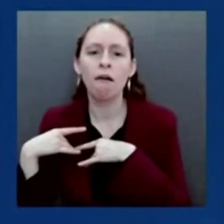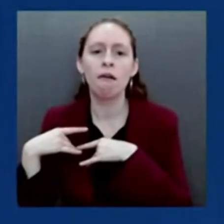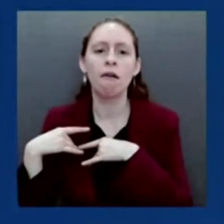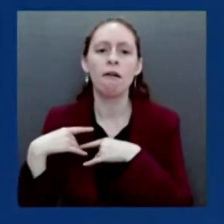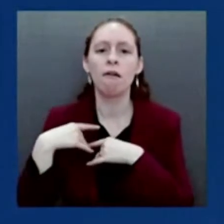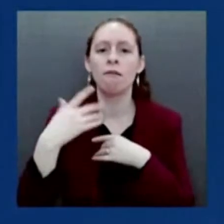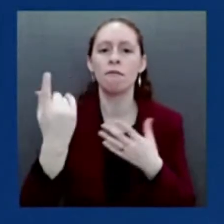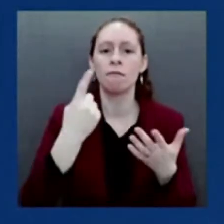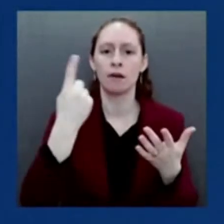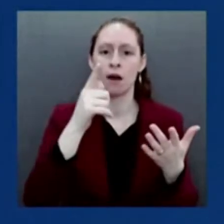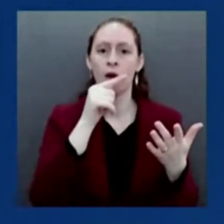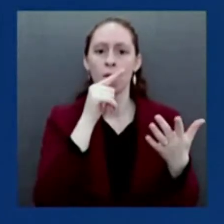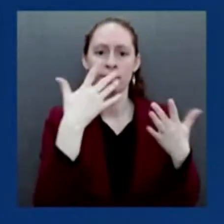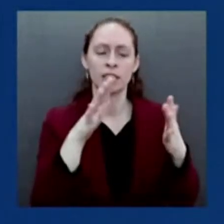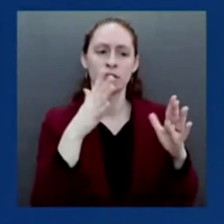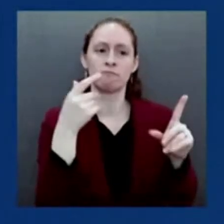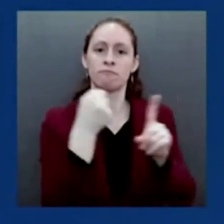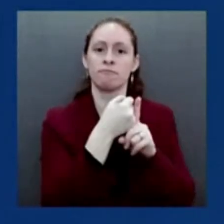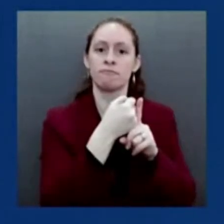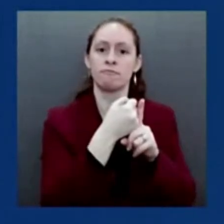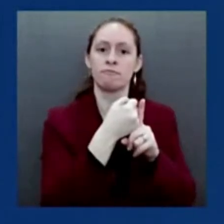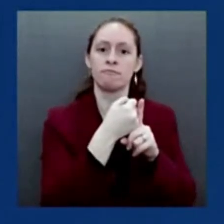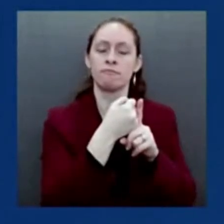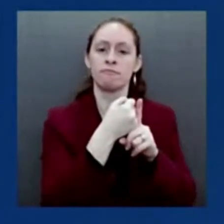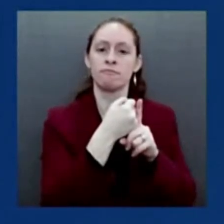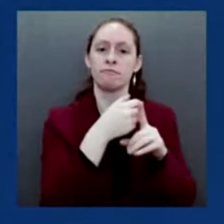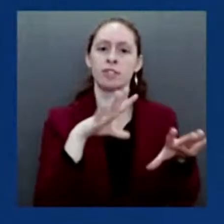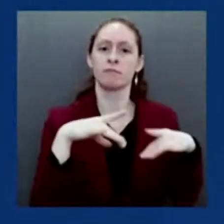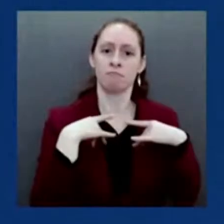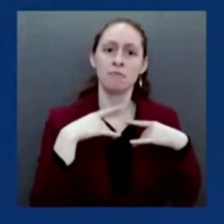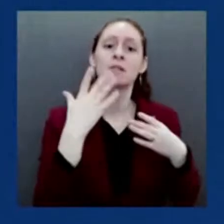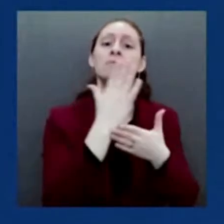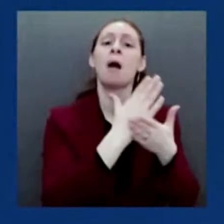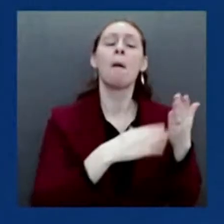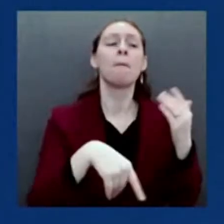THERE THAT IF I CATCH IT I AM NOT GOING TO GET IT AGAIN. IS THAT TRUE?